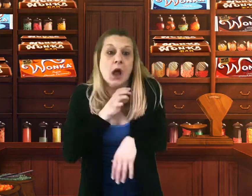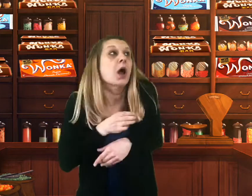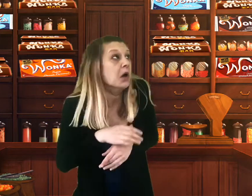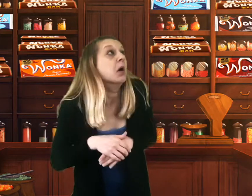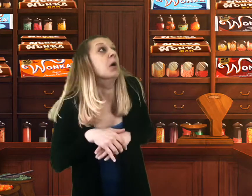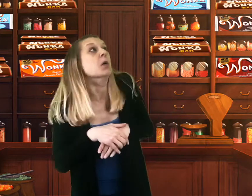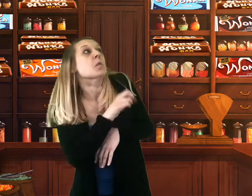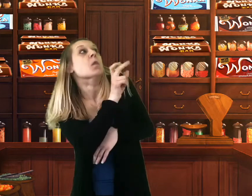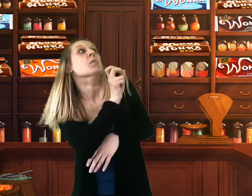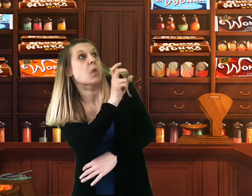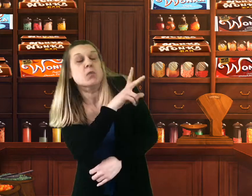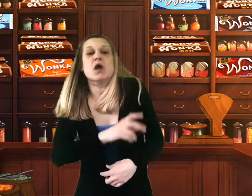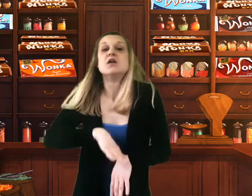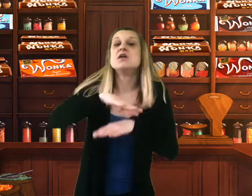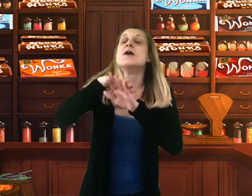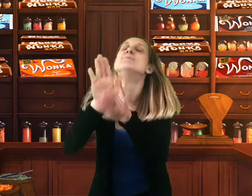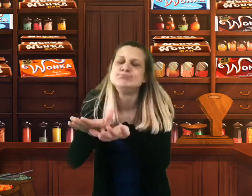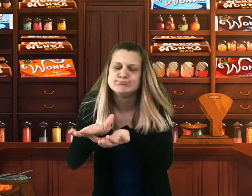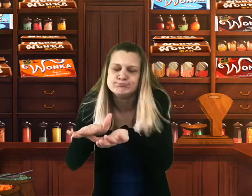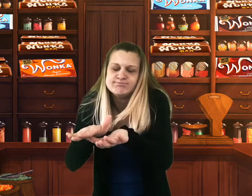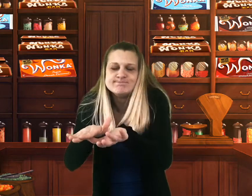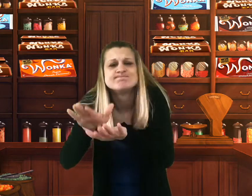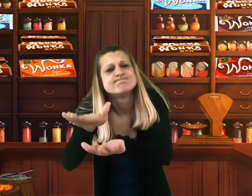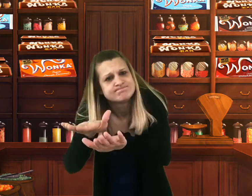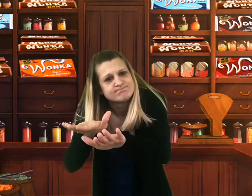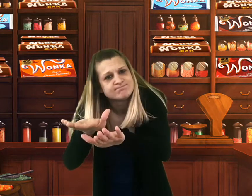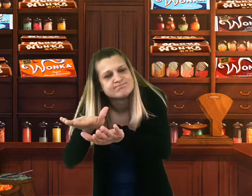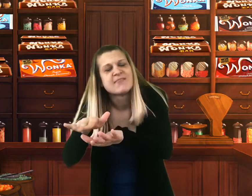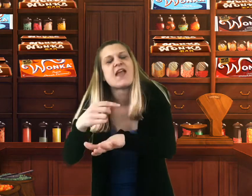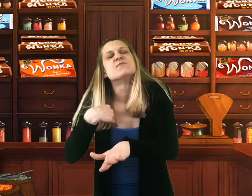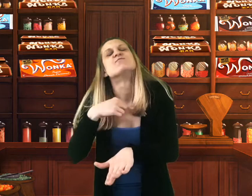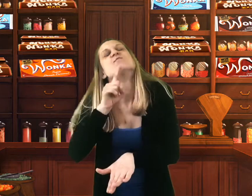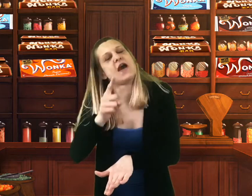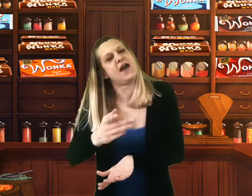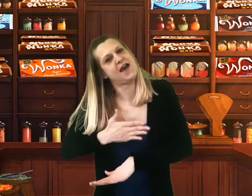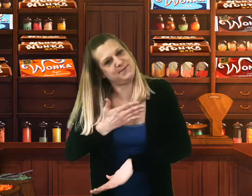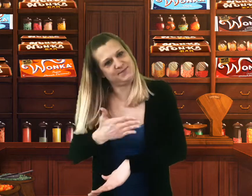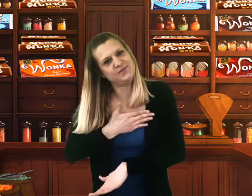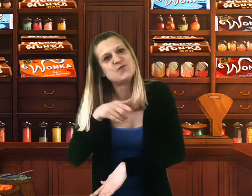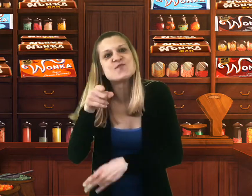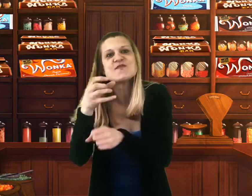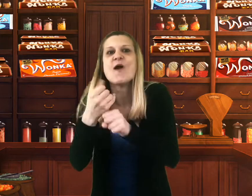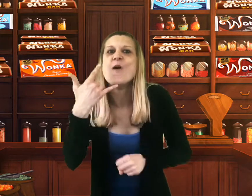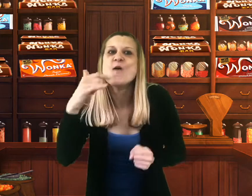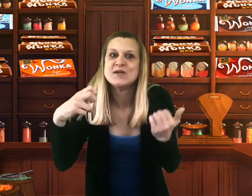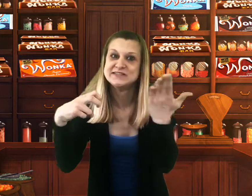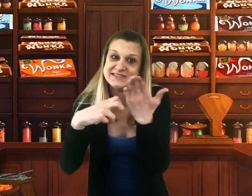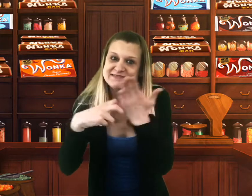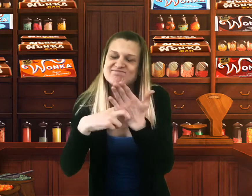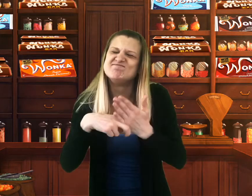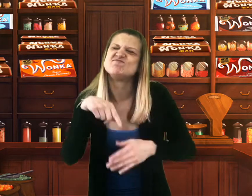Charlie nodded vigorously, panting, "Ok, ok, ok." "Hey boy," the fat shopkeeper said, pausing a moment and smiling at Charlie, "I’m awfully glad you got it.